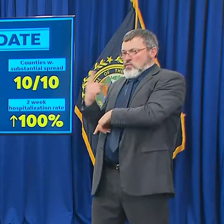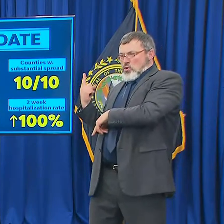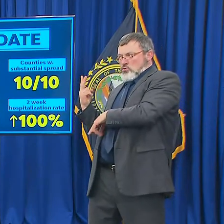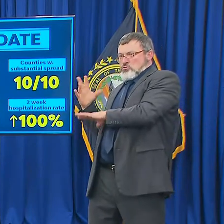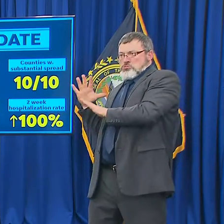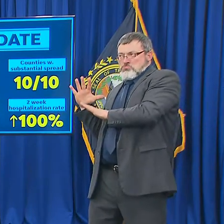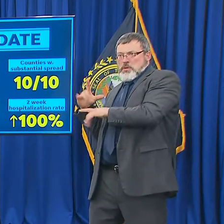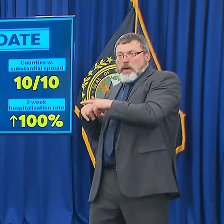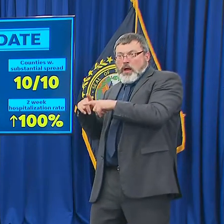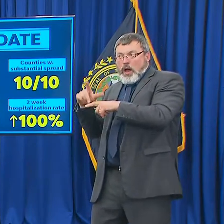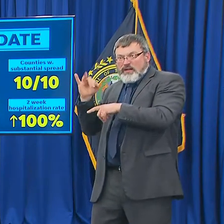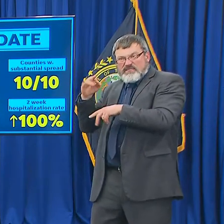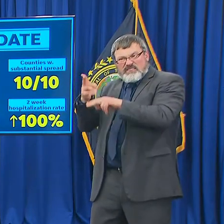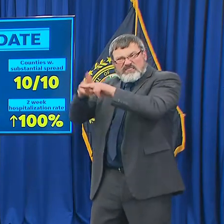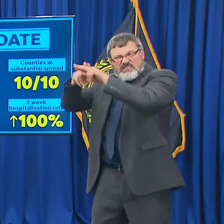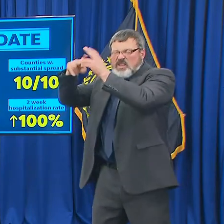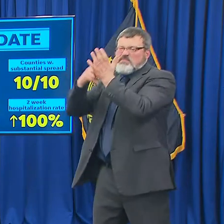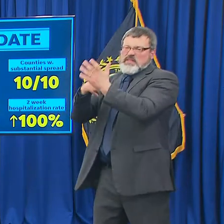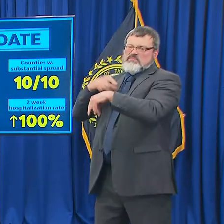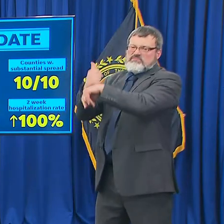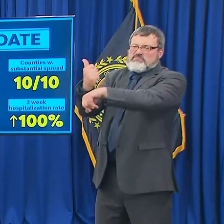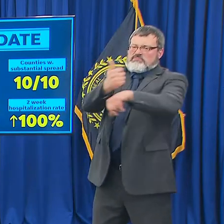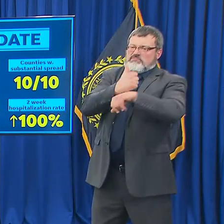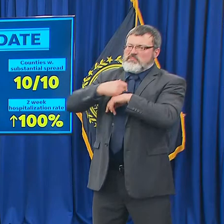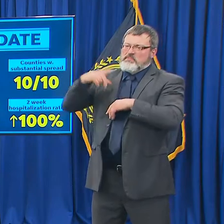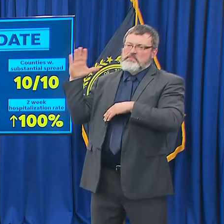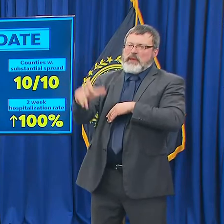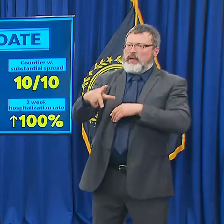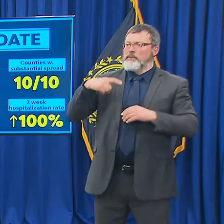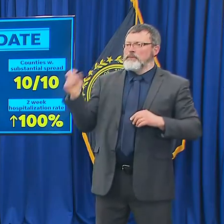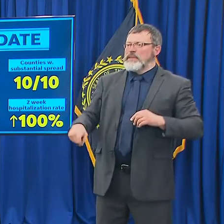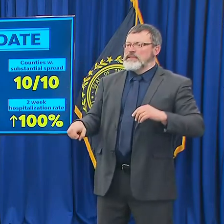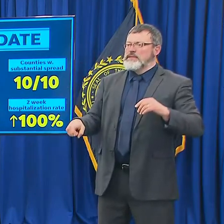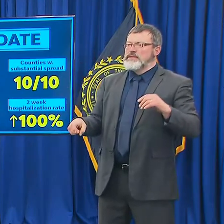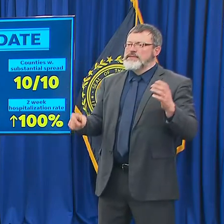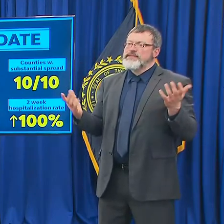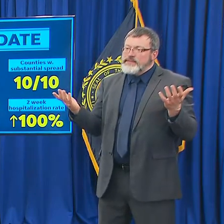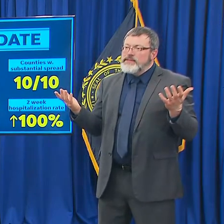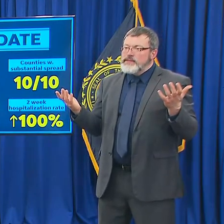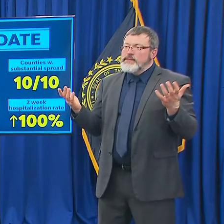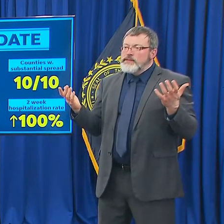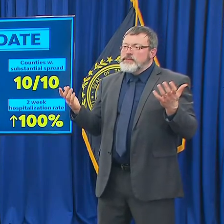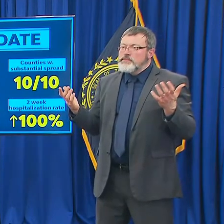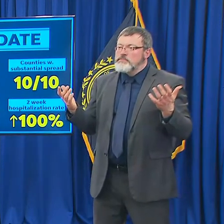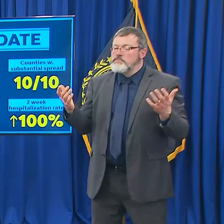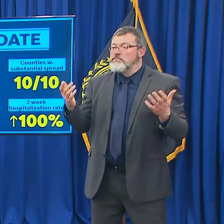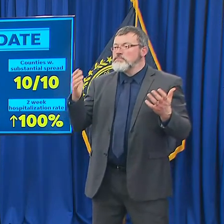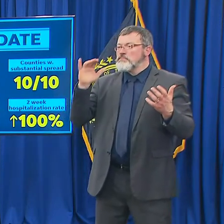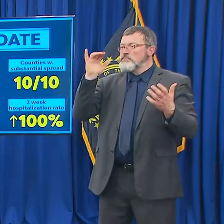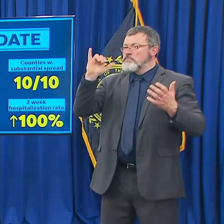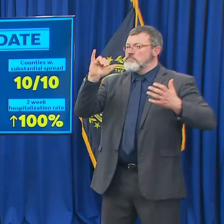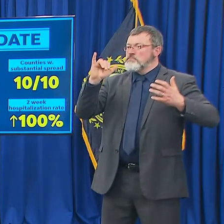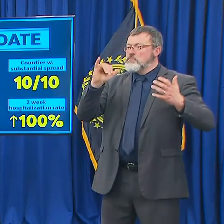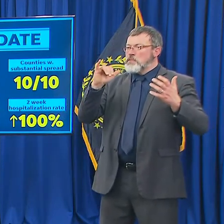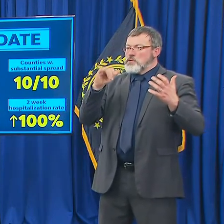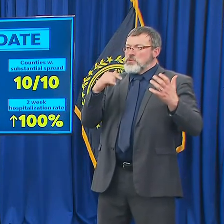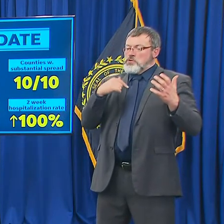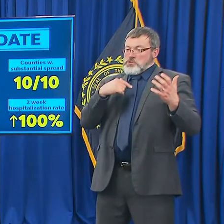They're going to have a bed they're going to have those resources available to them. We want to keep that open and because of the testing ability that we have now hospitals